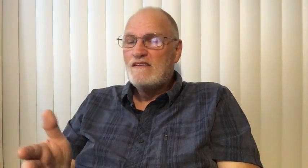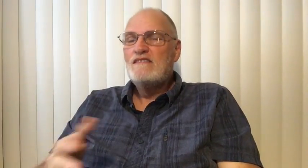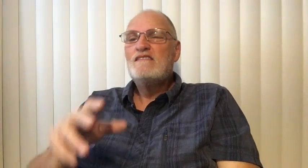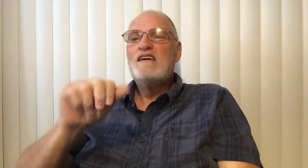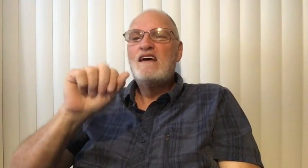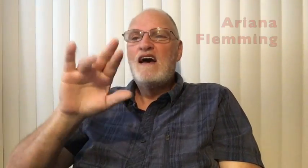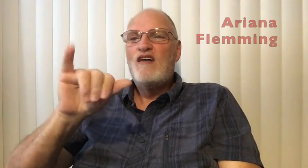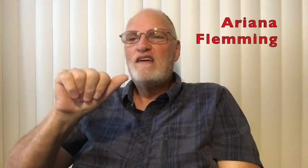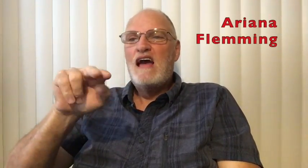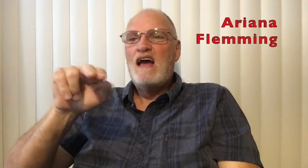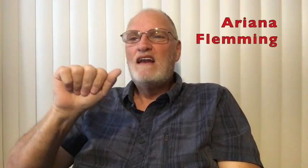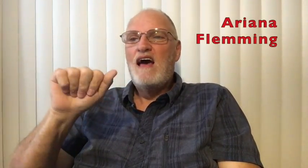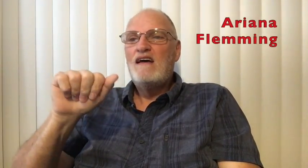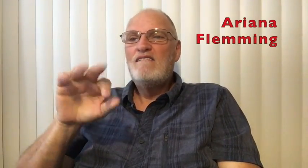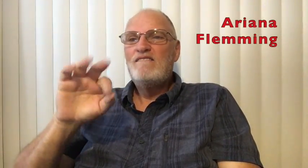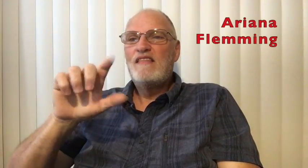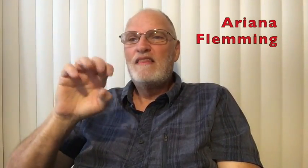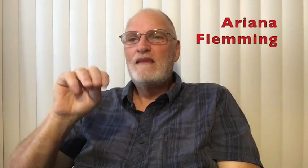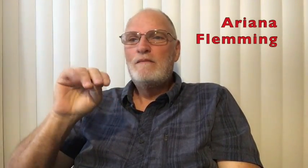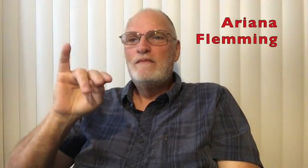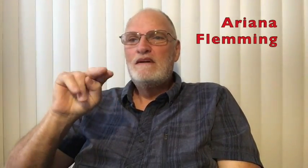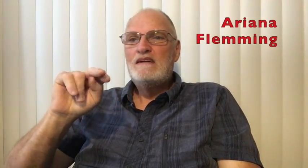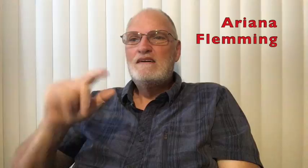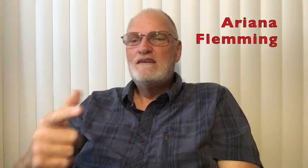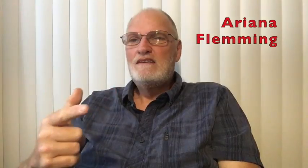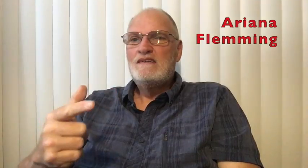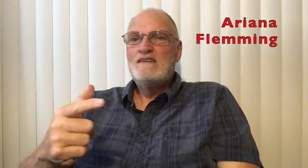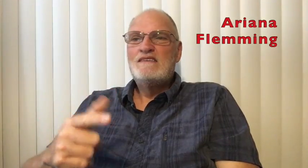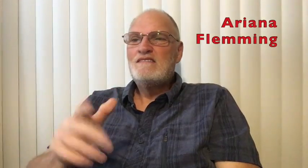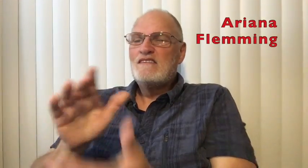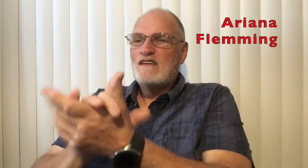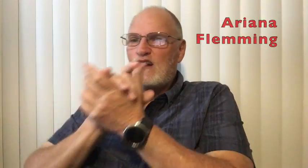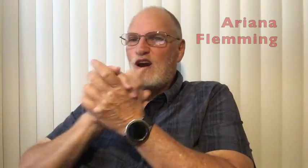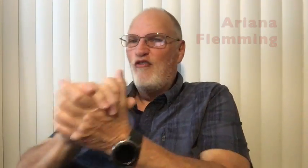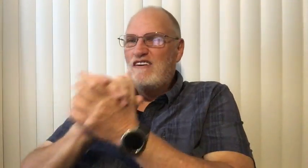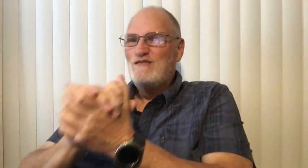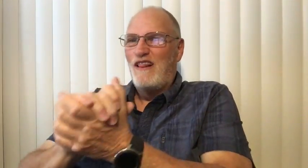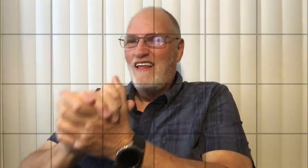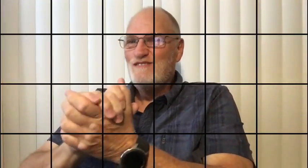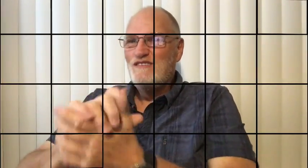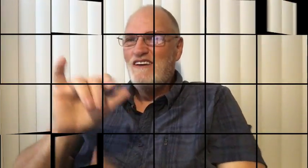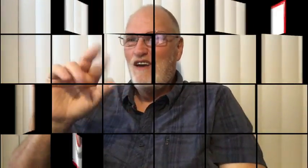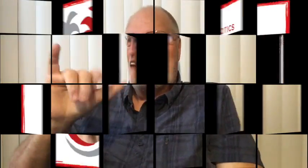Ariana Fleming is a student that deserves this award. Congratulations, Ariana.